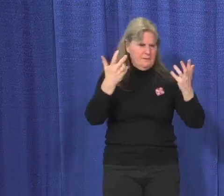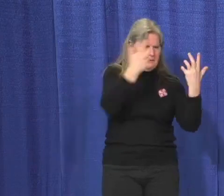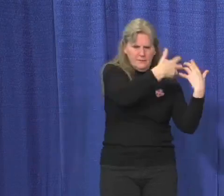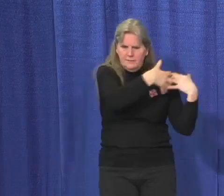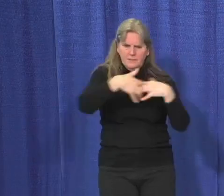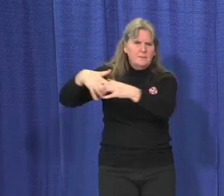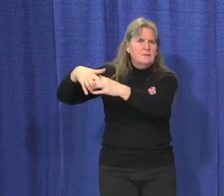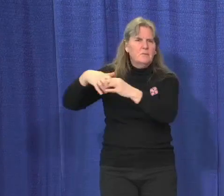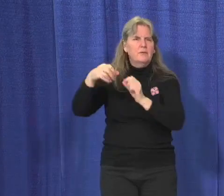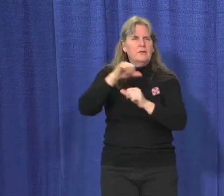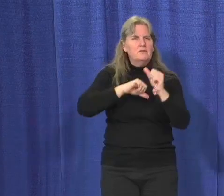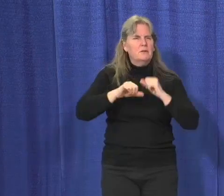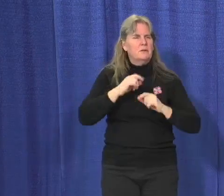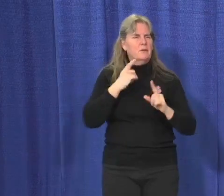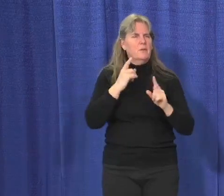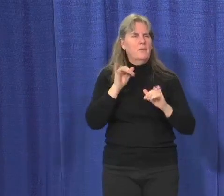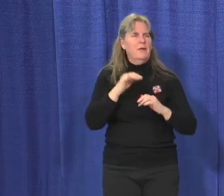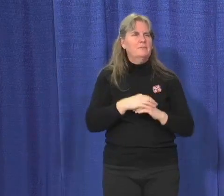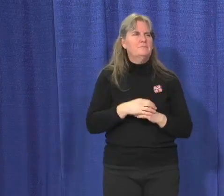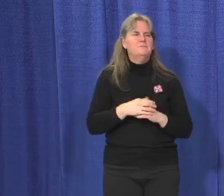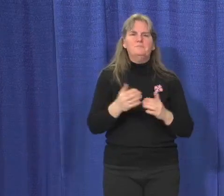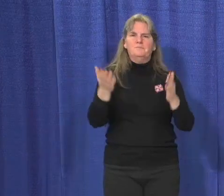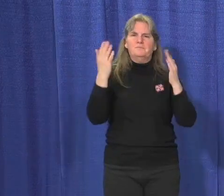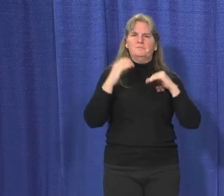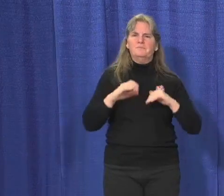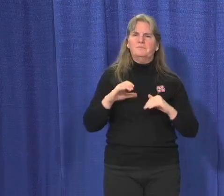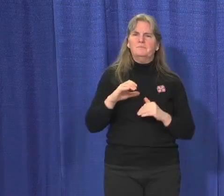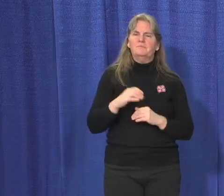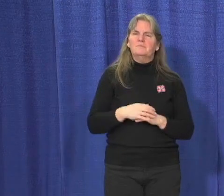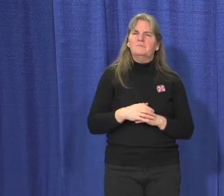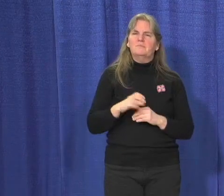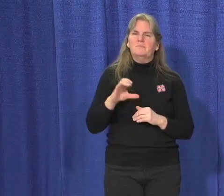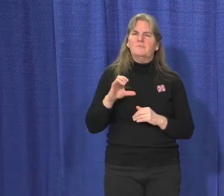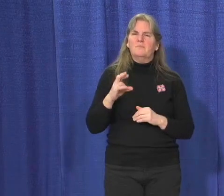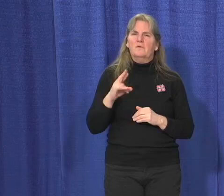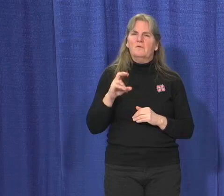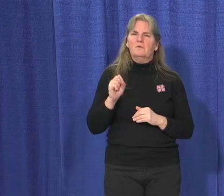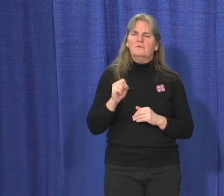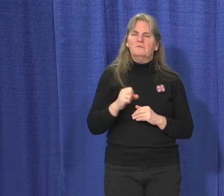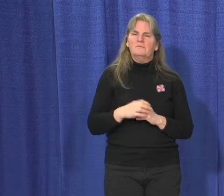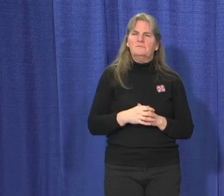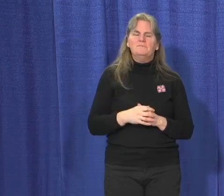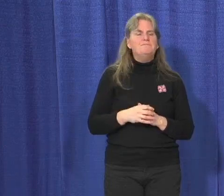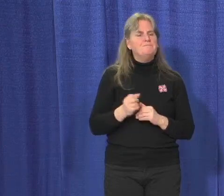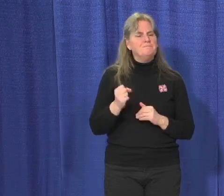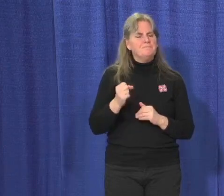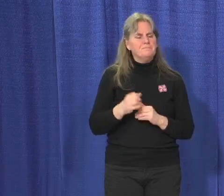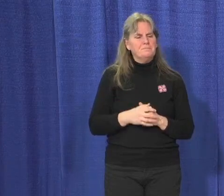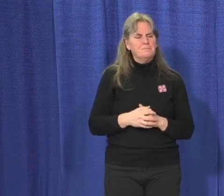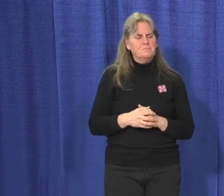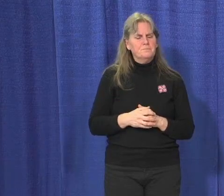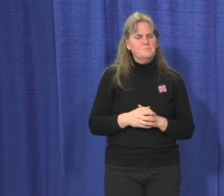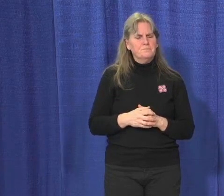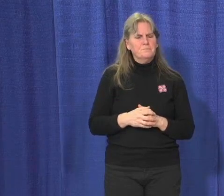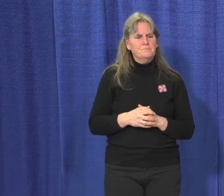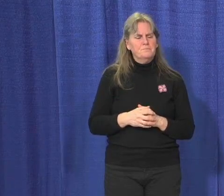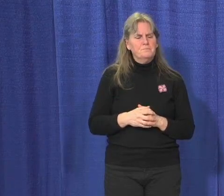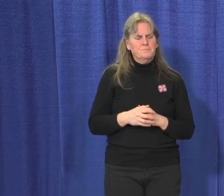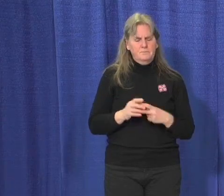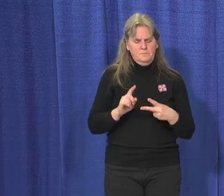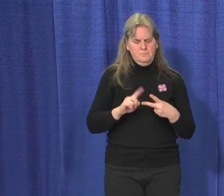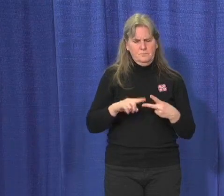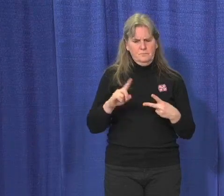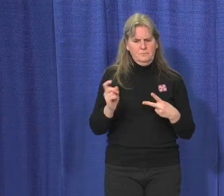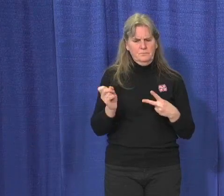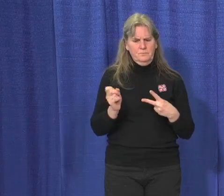everyone is on site.